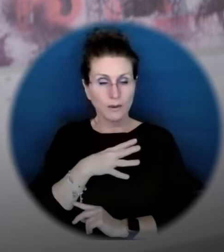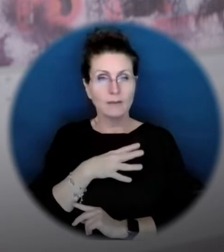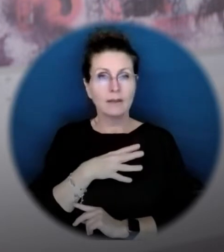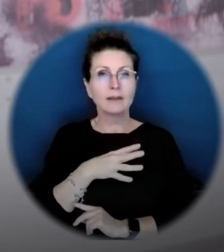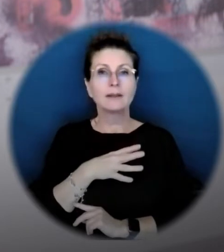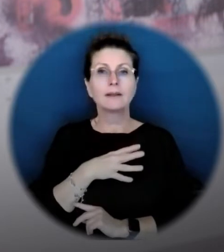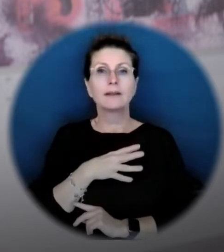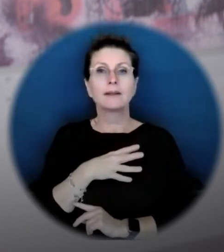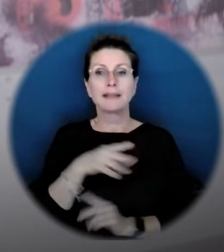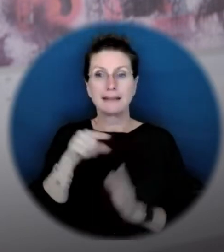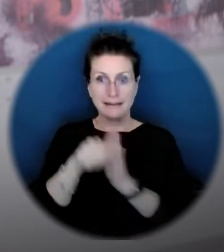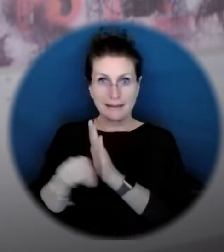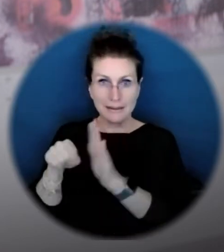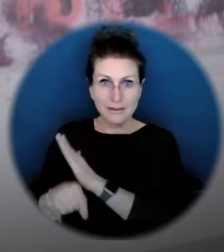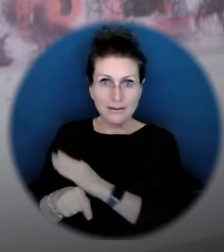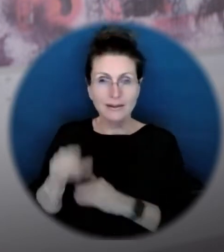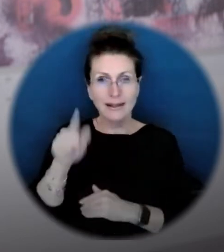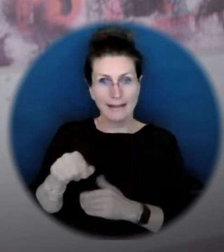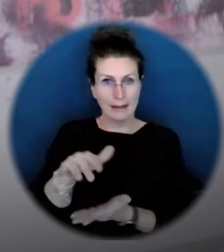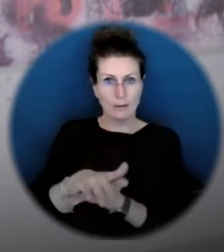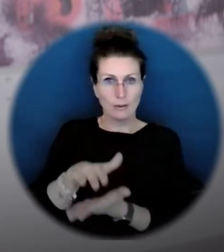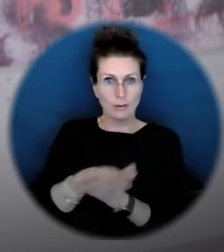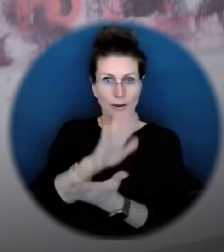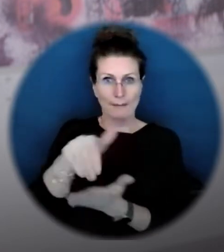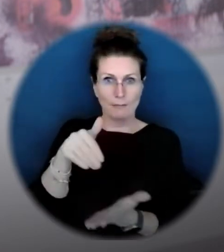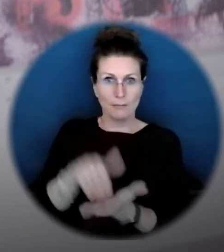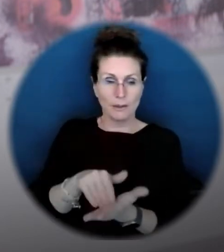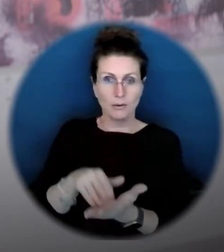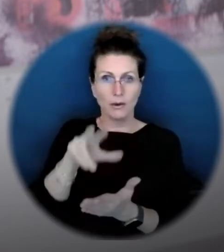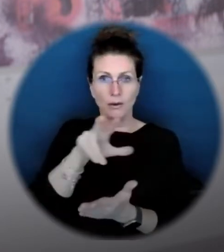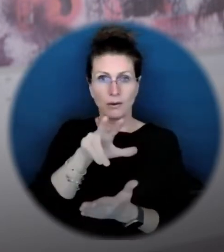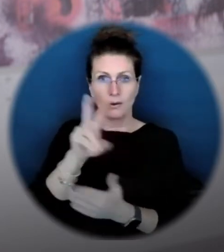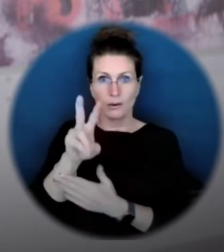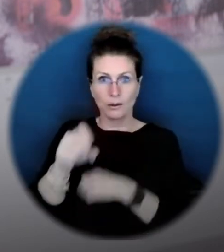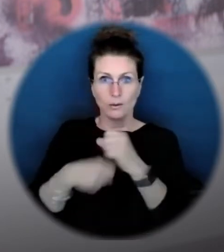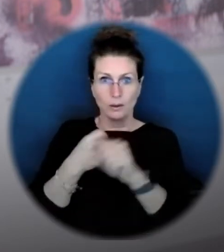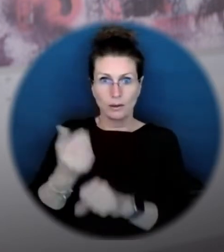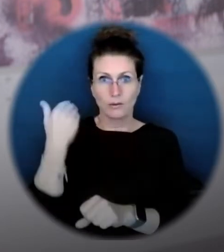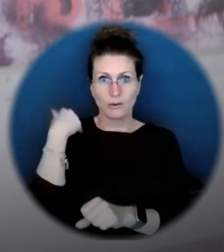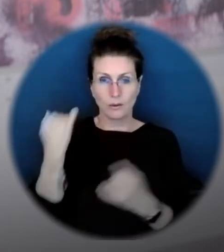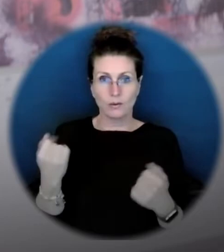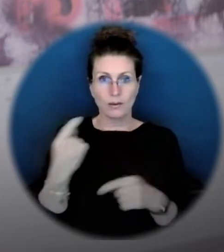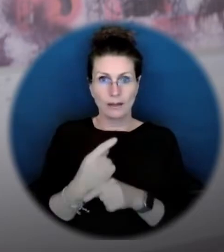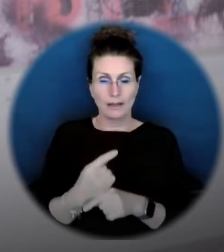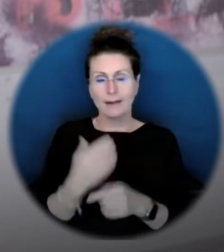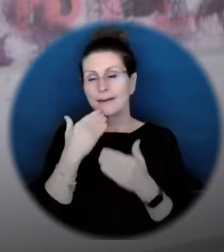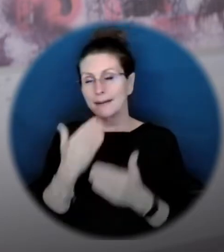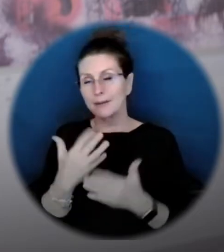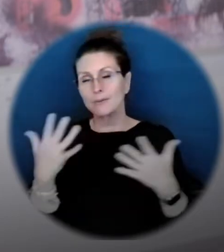at Ecole Polytechnique 32 years ago today. Thank you, merci, miigwech.